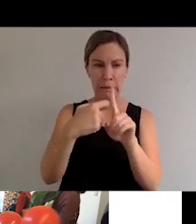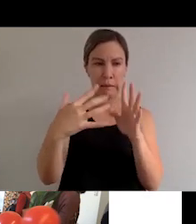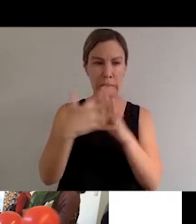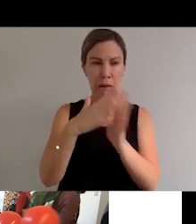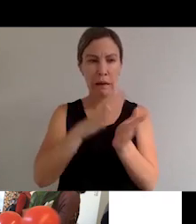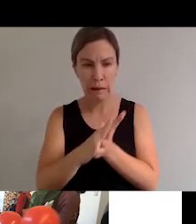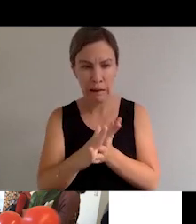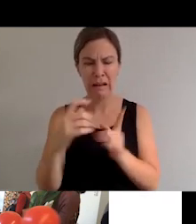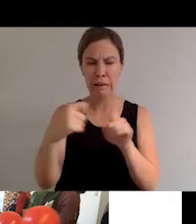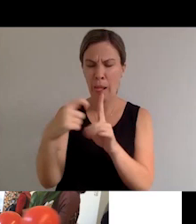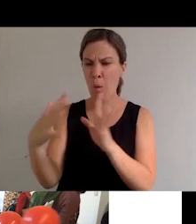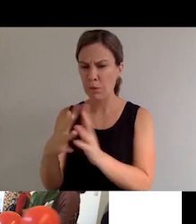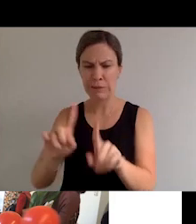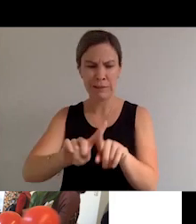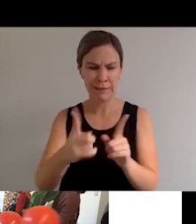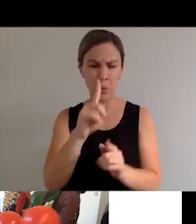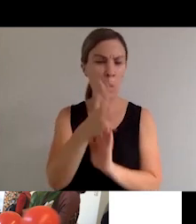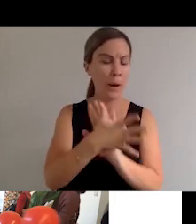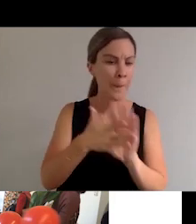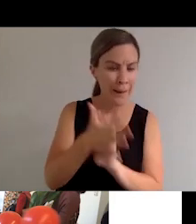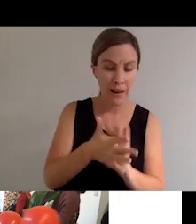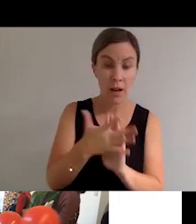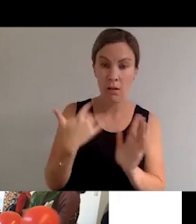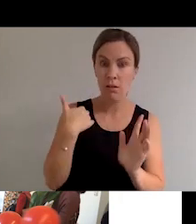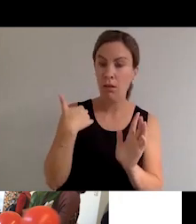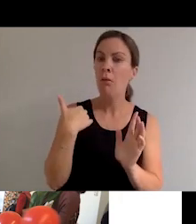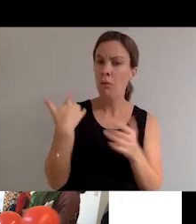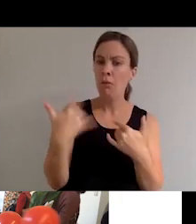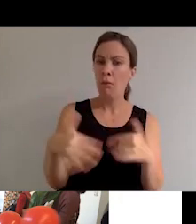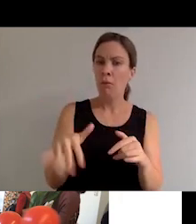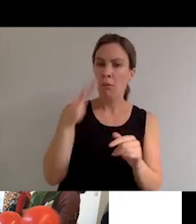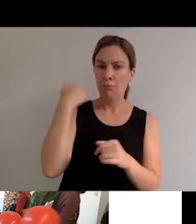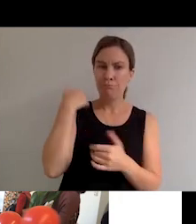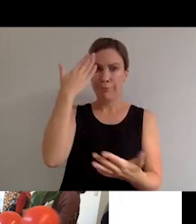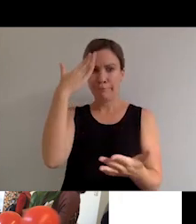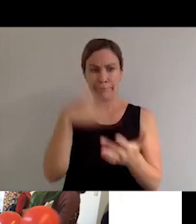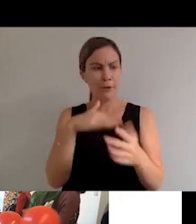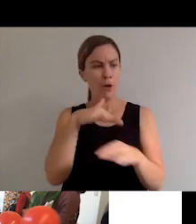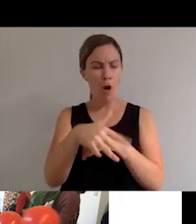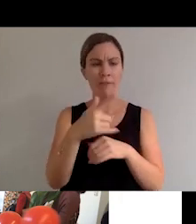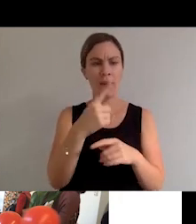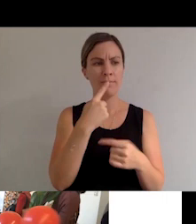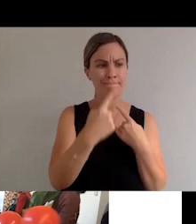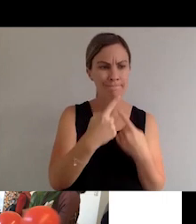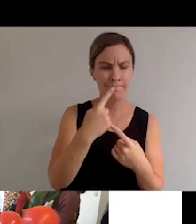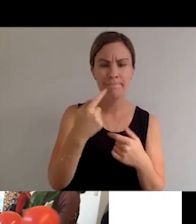idea about! Suddenly I became an expert in electricity providers. I have got a frugal friend that lives here.